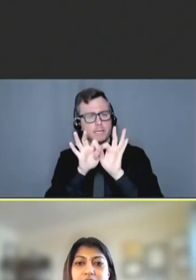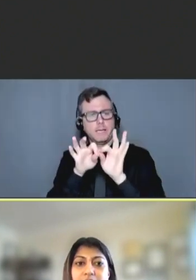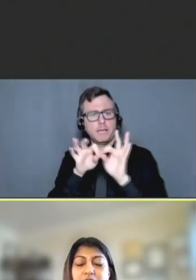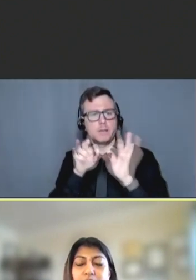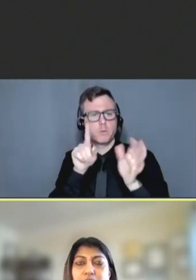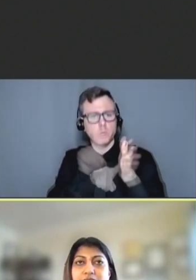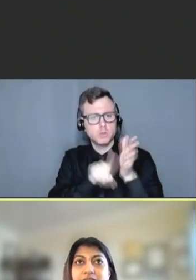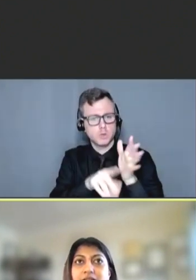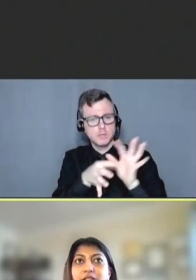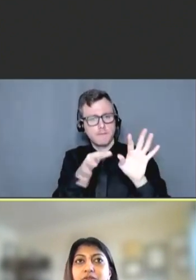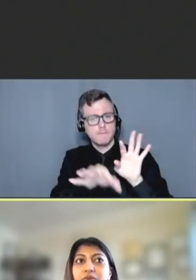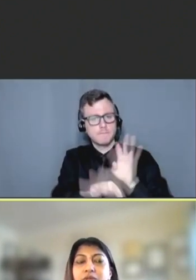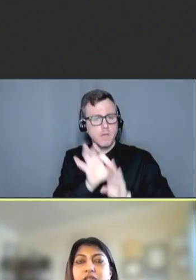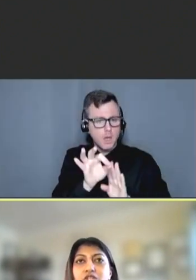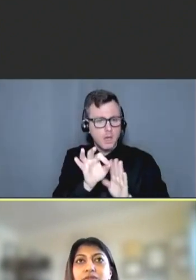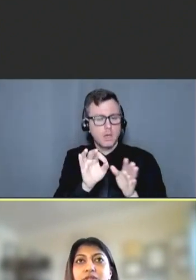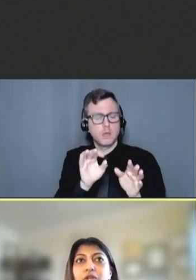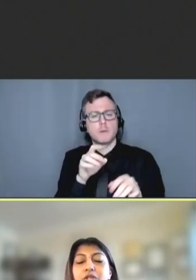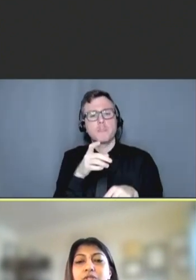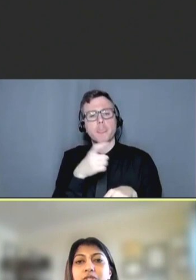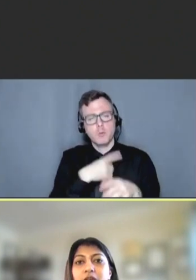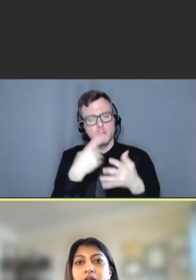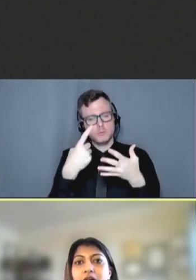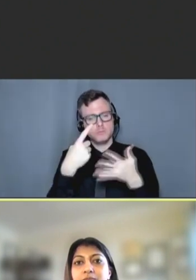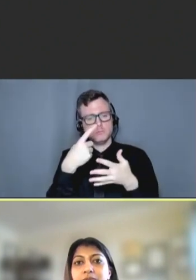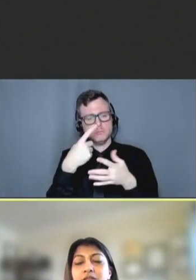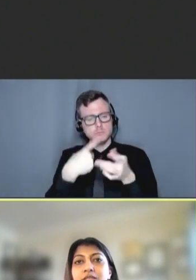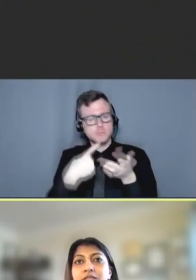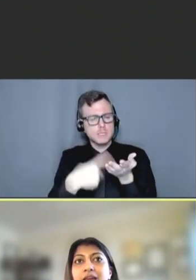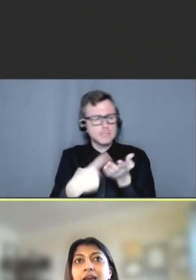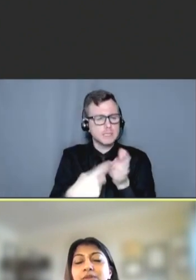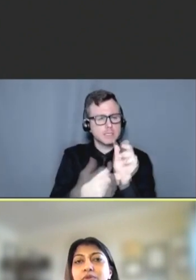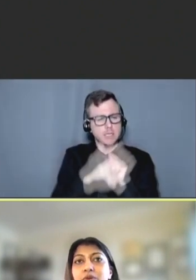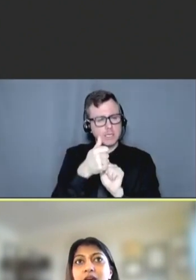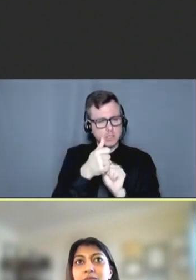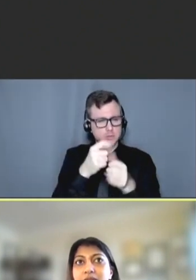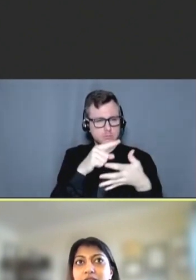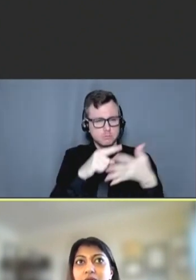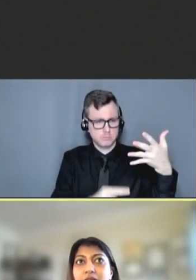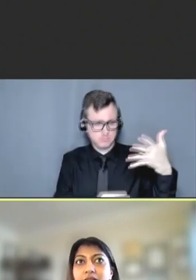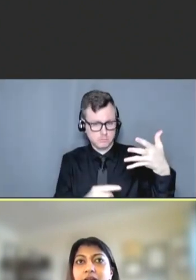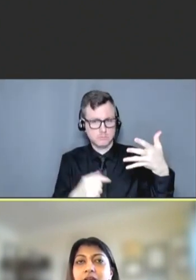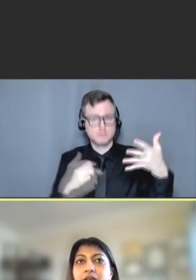in much more detail through each of the looks, since I have it broken down by strata.